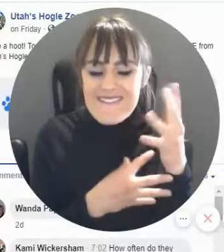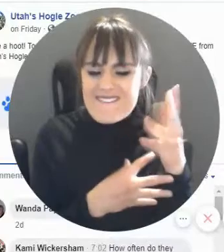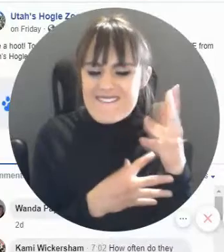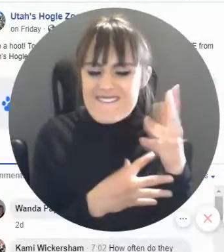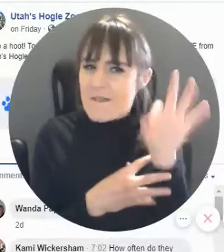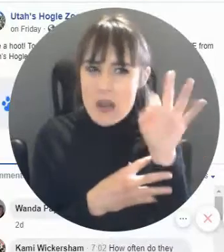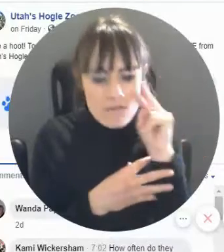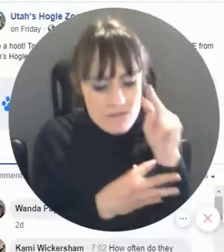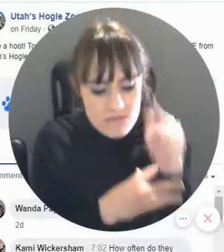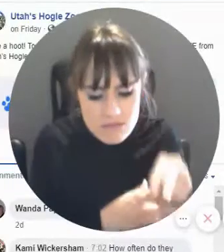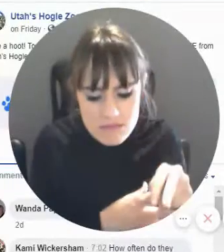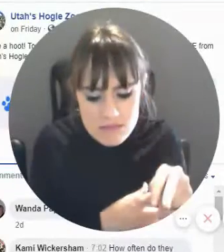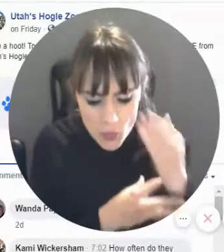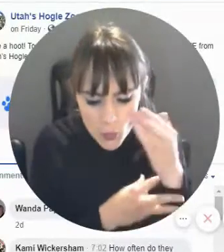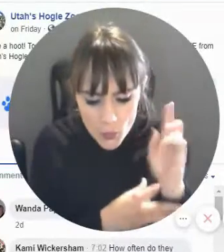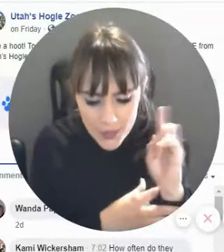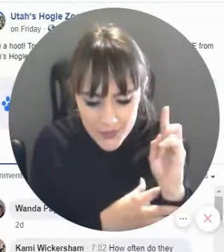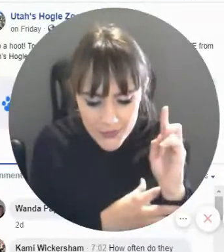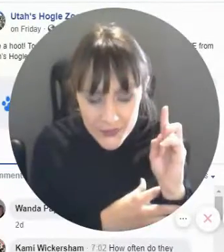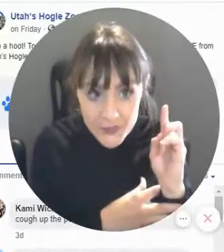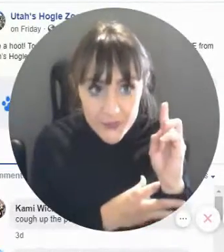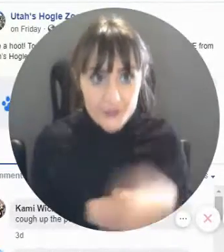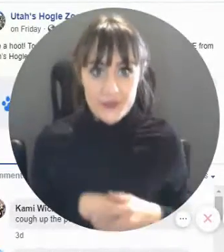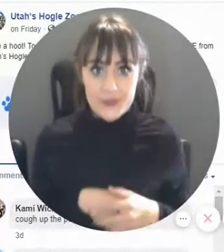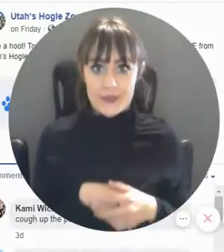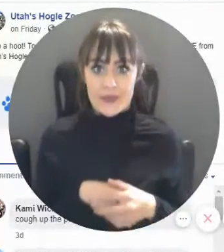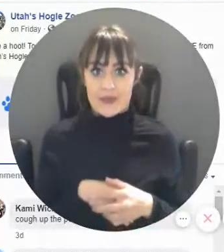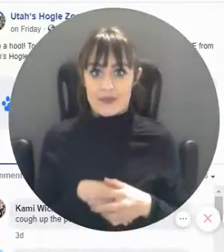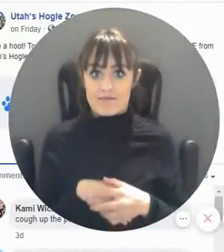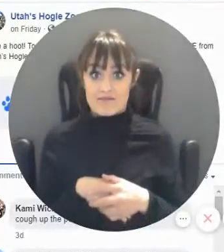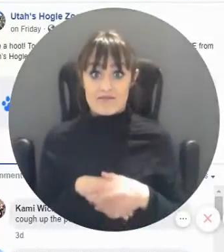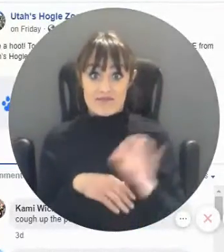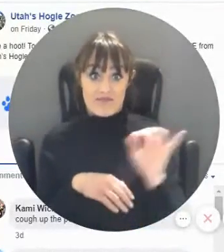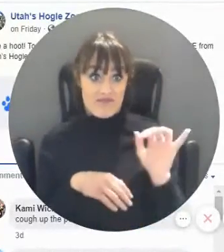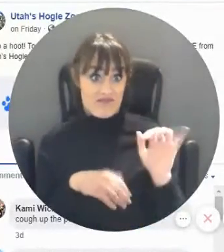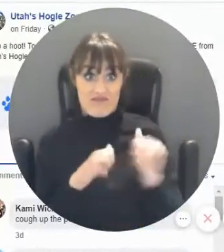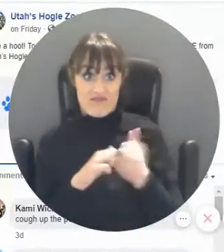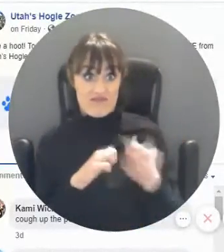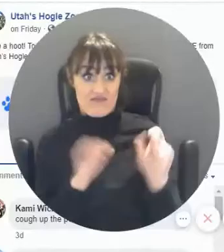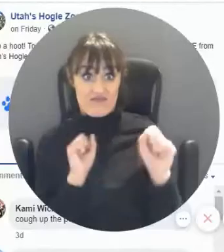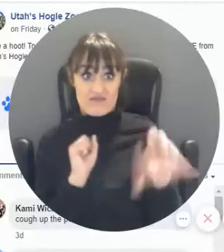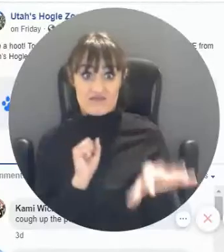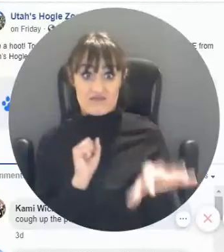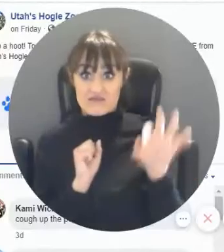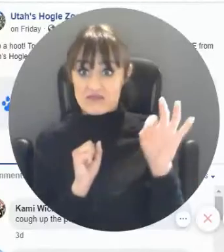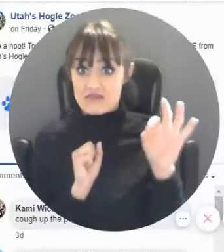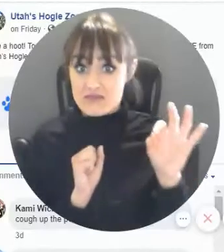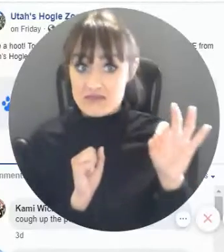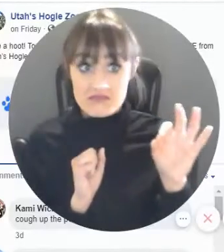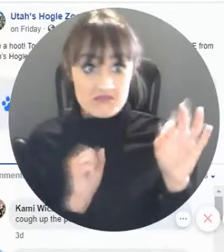So that's how they can hunt, even in pitch-blackness or there's no moon. That's how they hunt in the winter